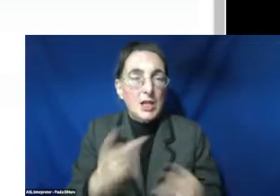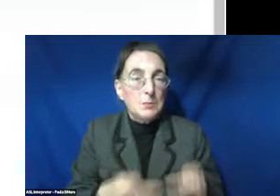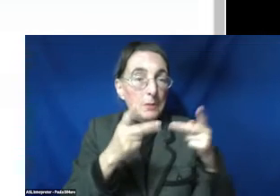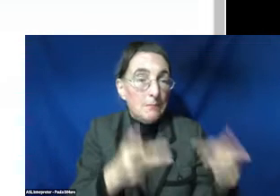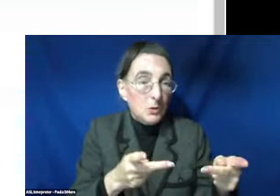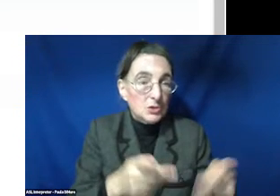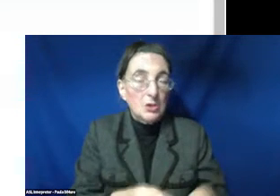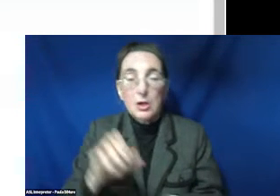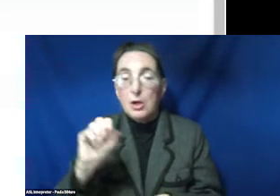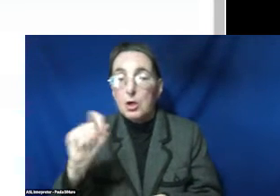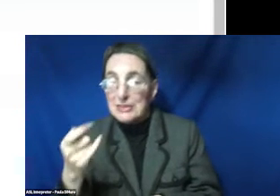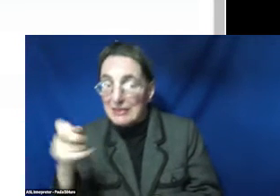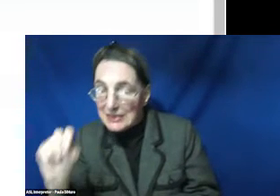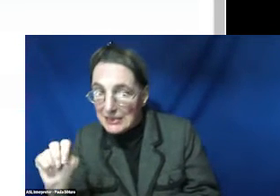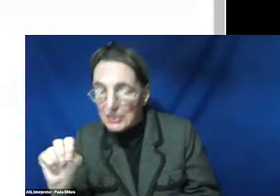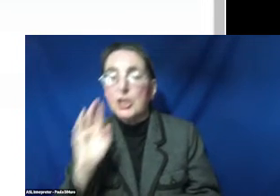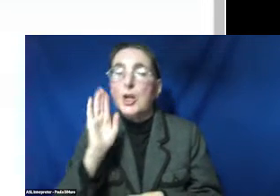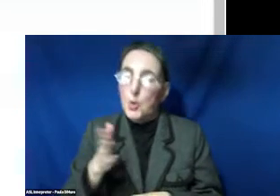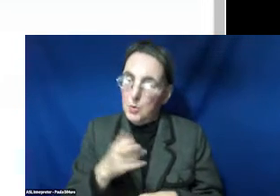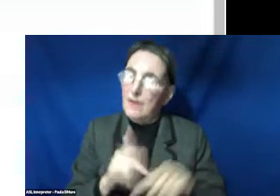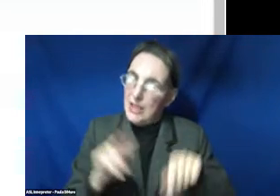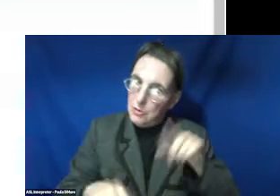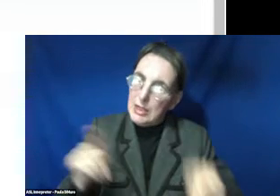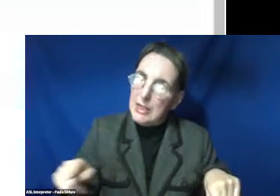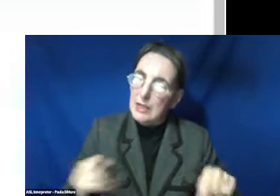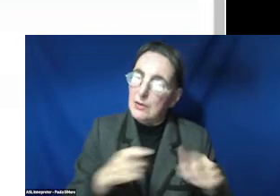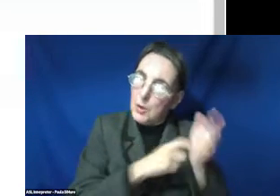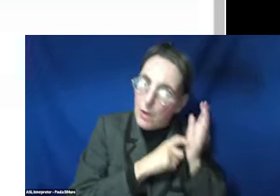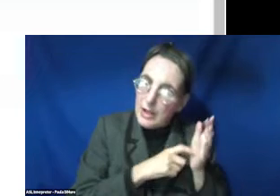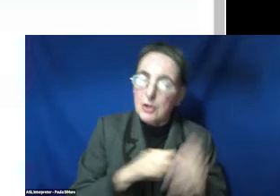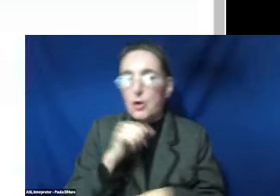this will vary on what is required or not.